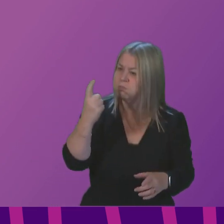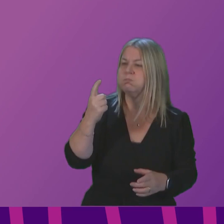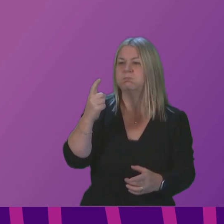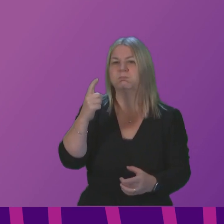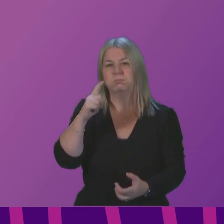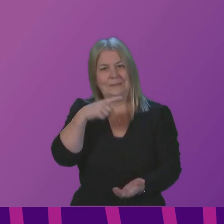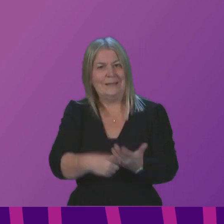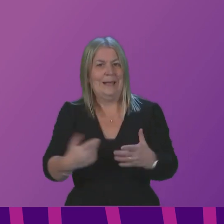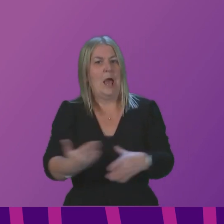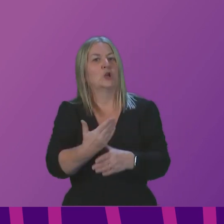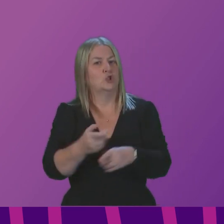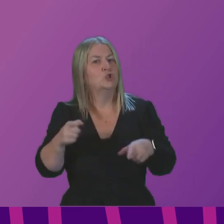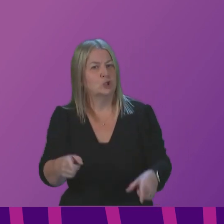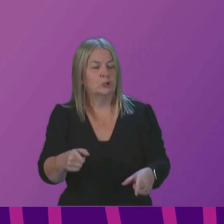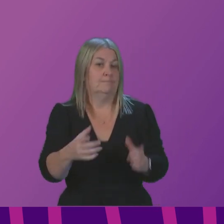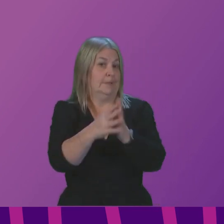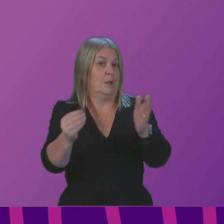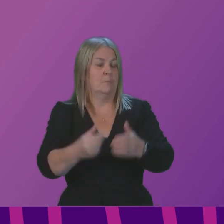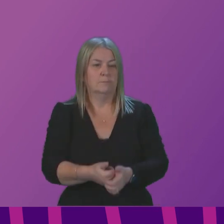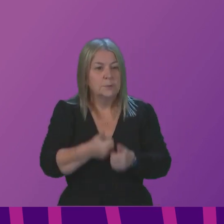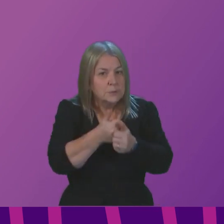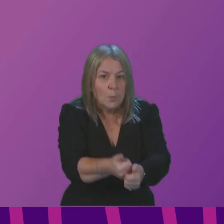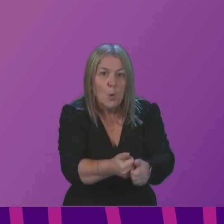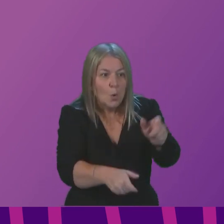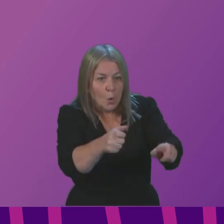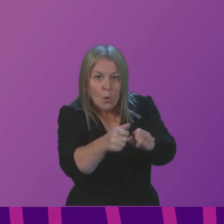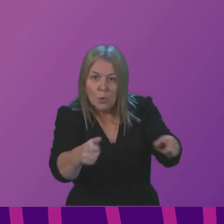example, we have supported and are supporting tenants through a variety of schemes, with